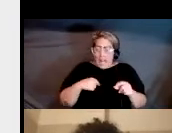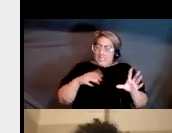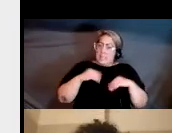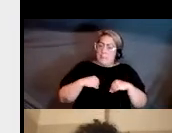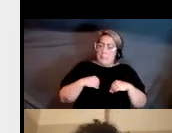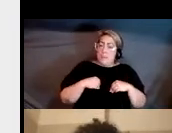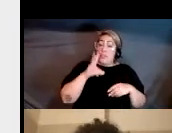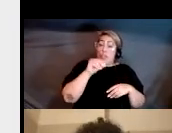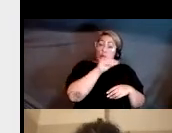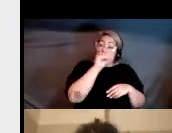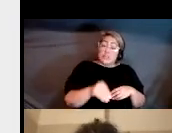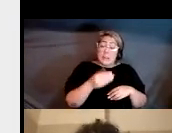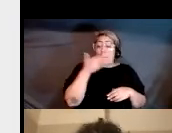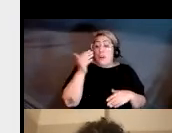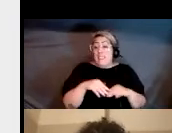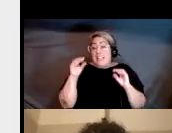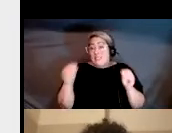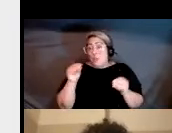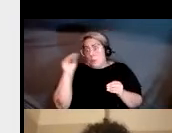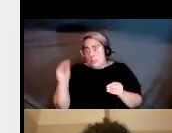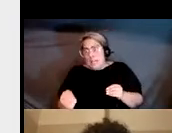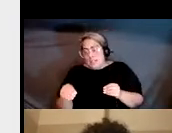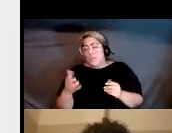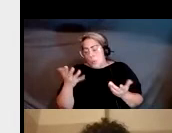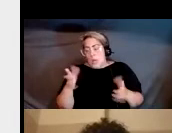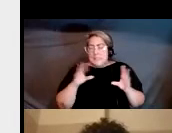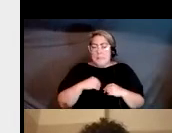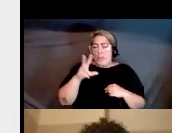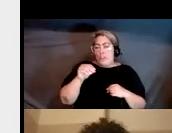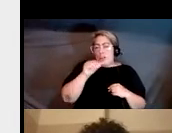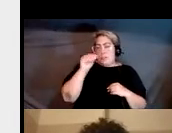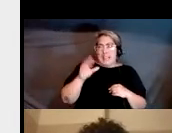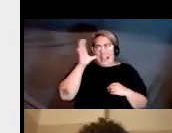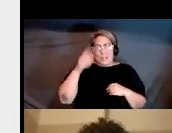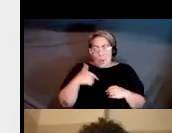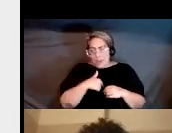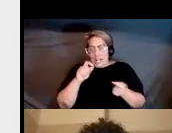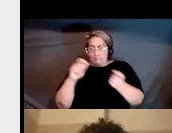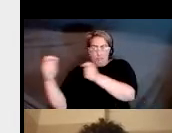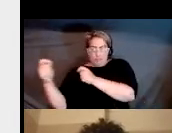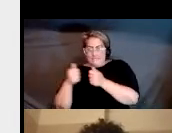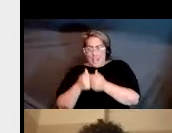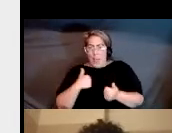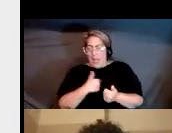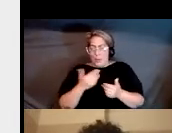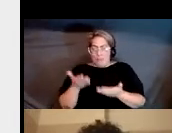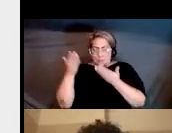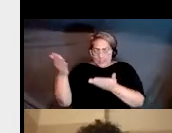at the top of my time here, we also provide a step-by-step